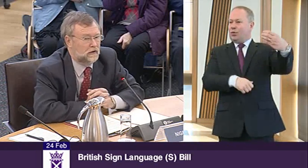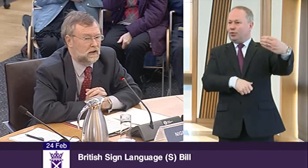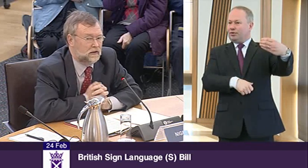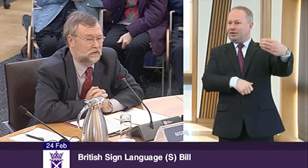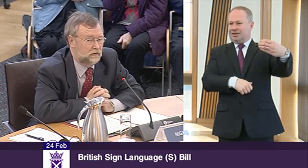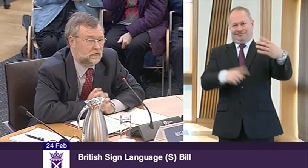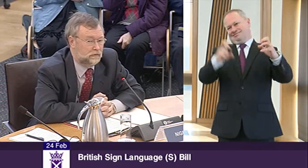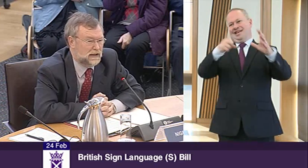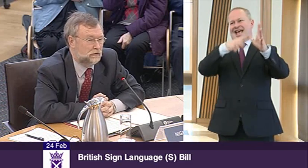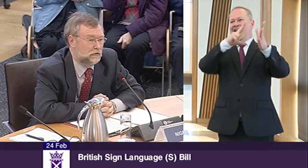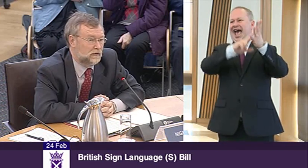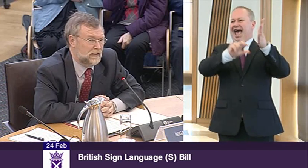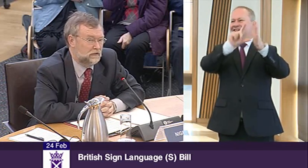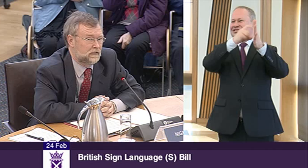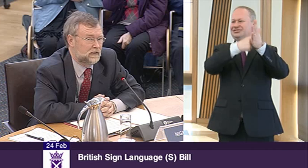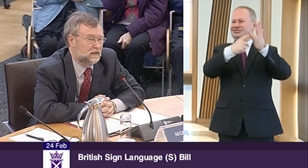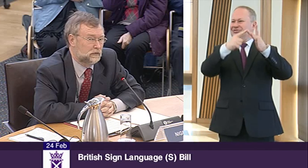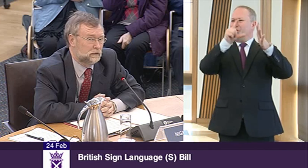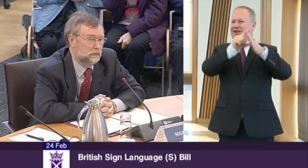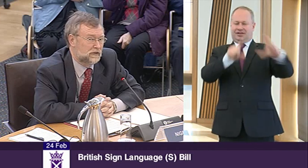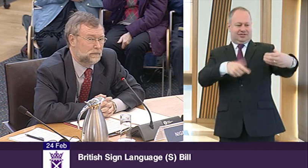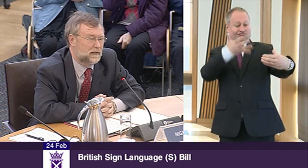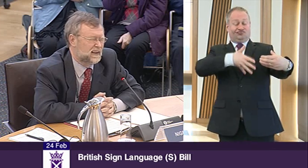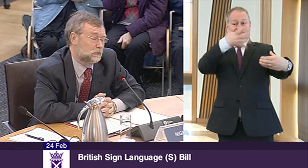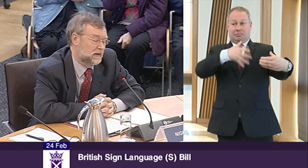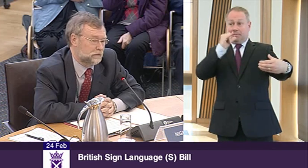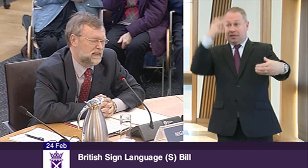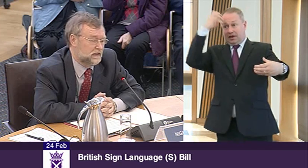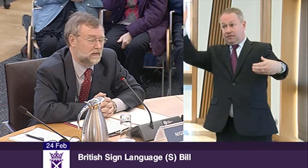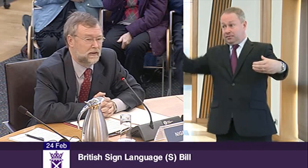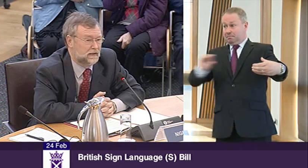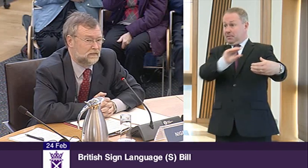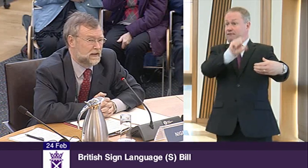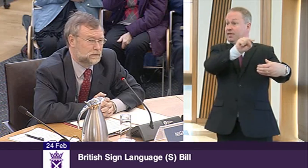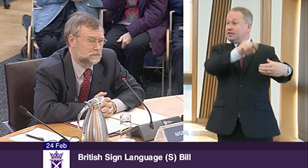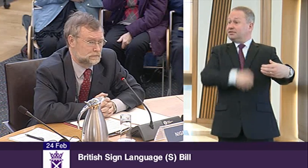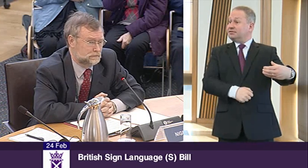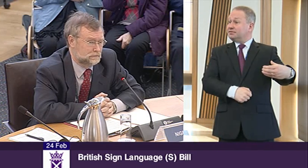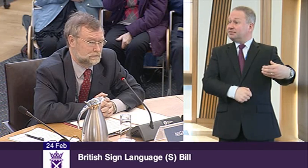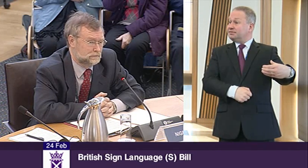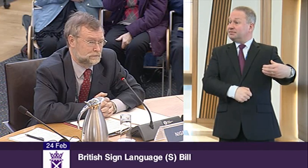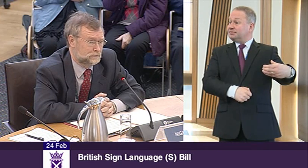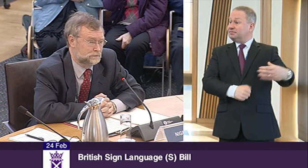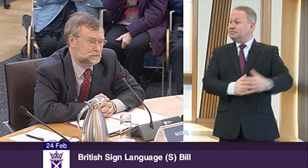phones to make sure that those tools, which can be quite expensive, are readily available—would